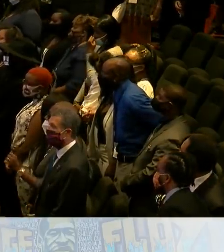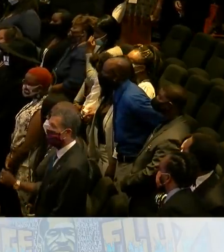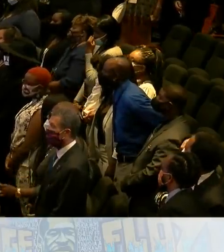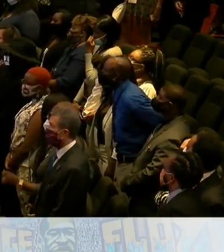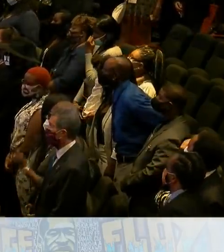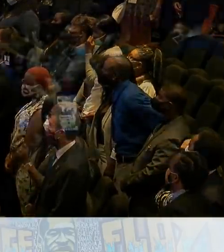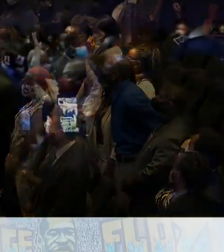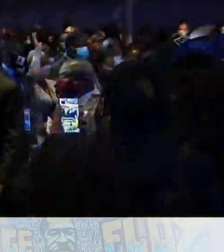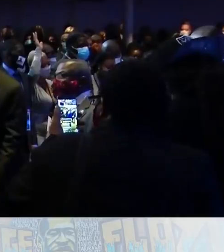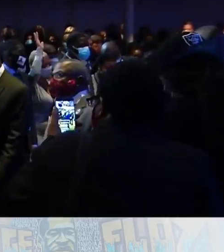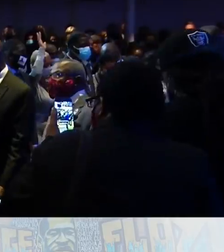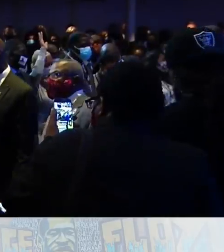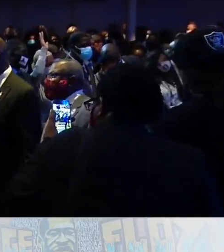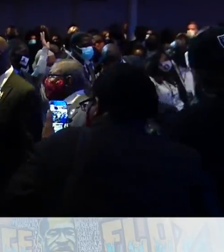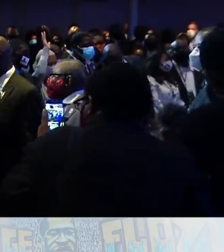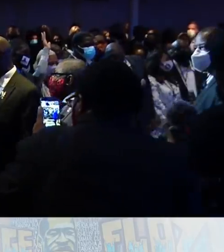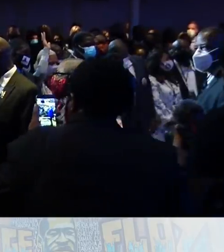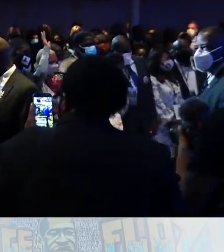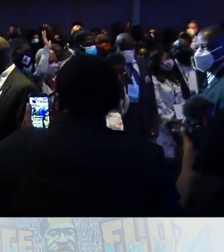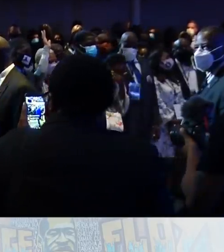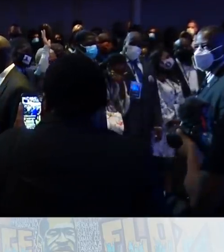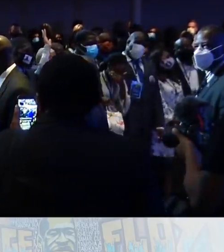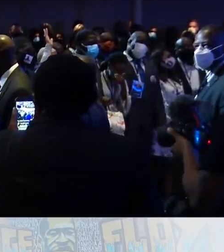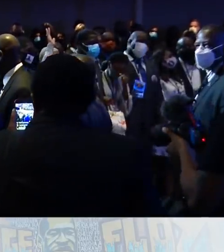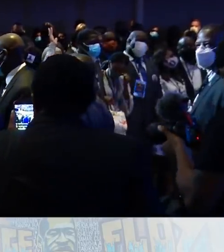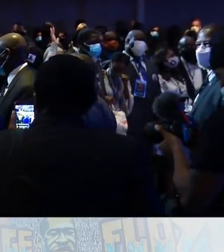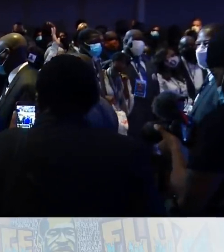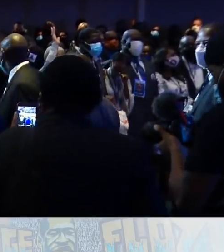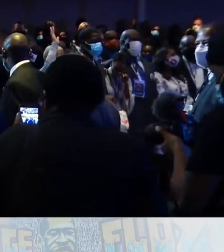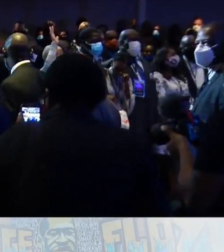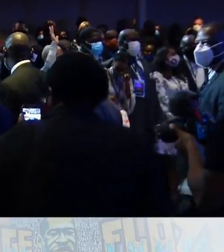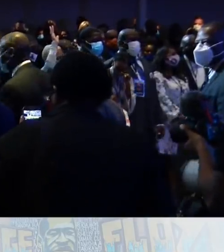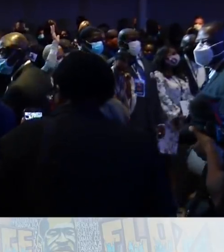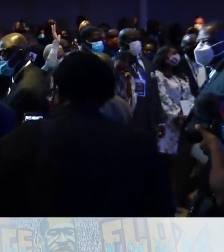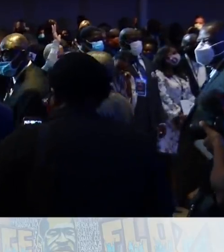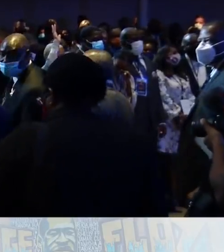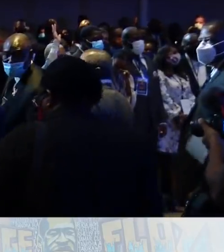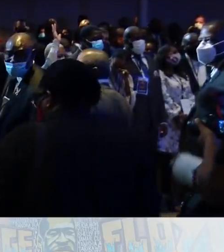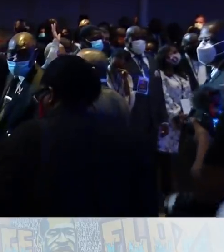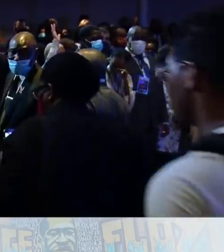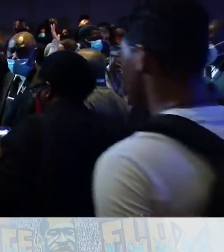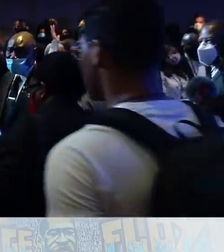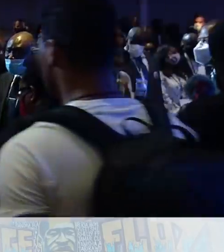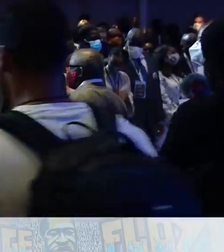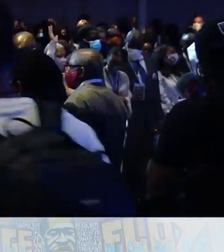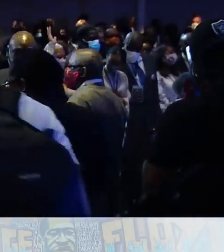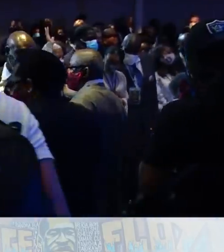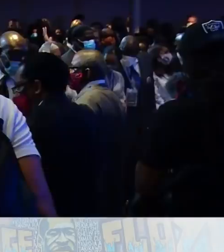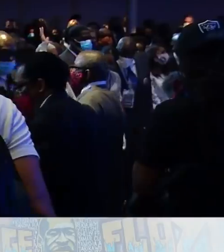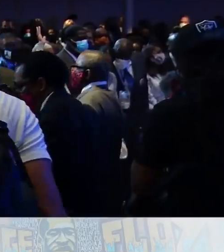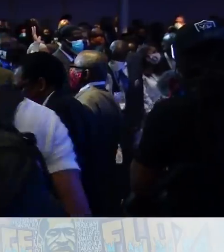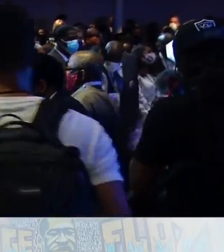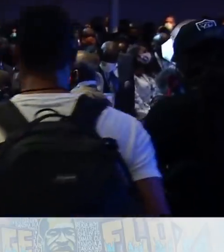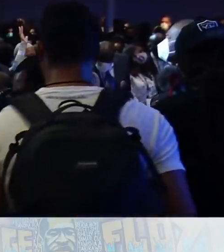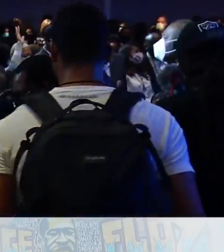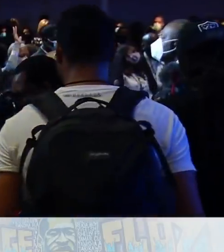OF MY LIFE YOU ARE THE SOURCE